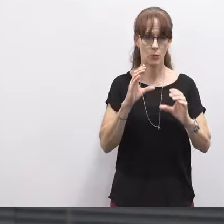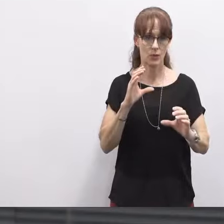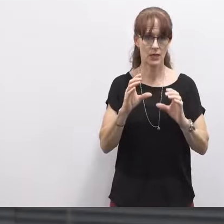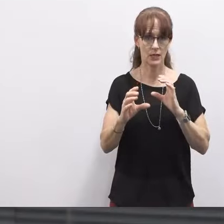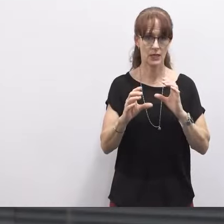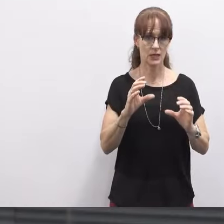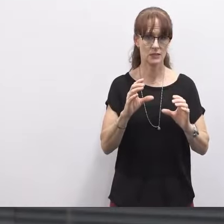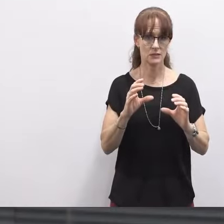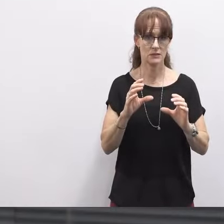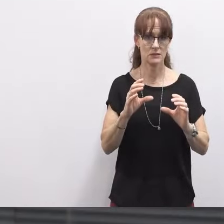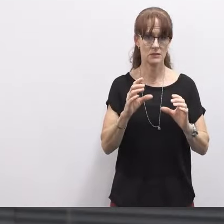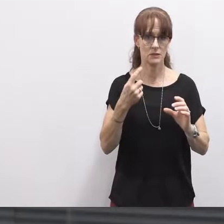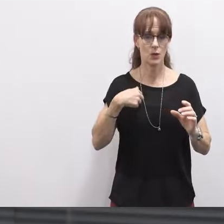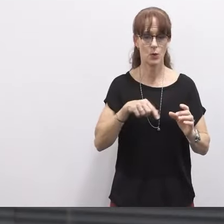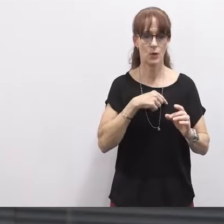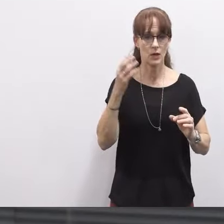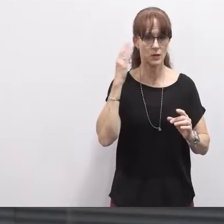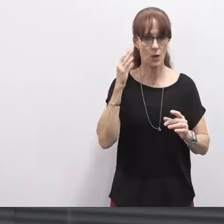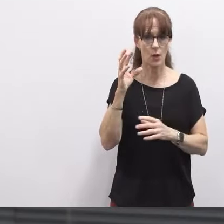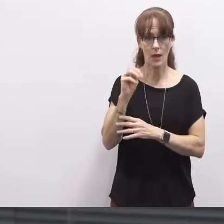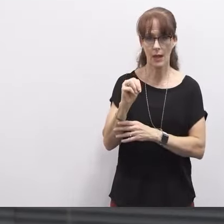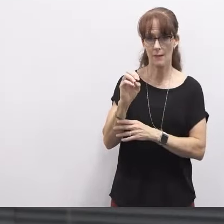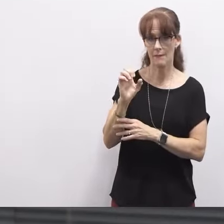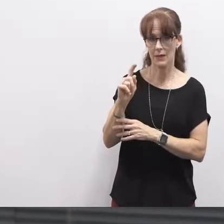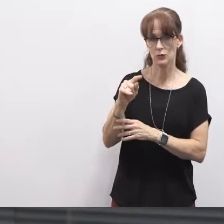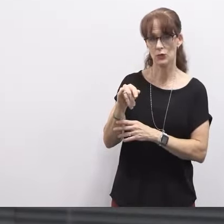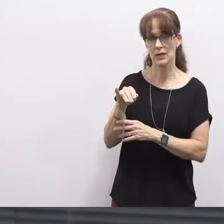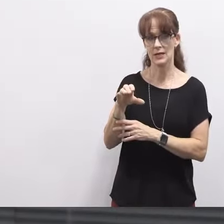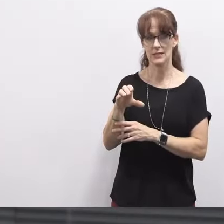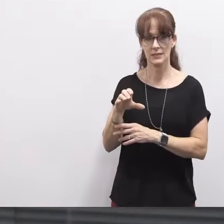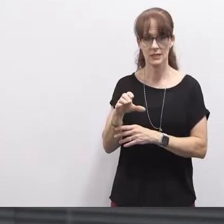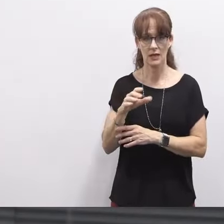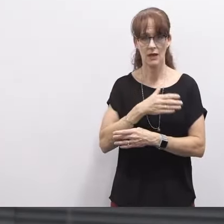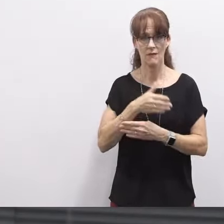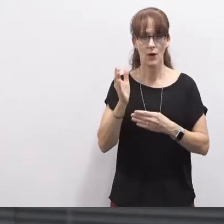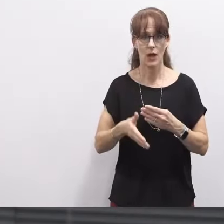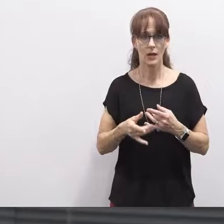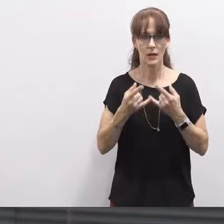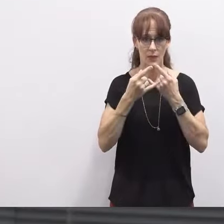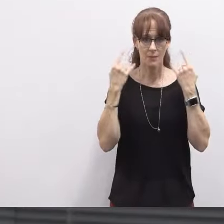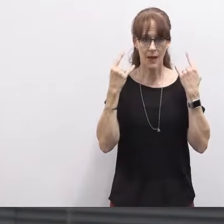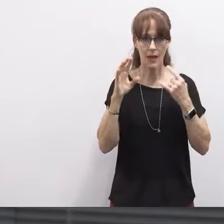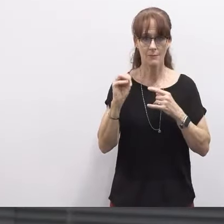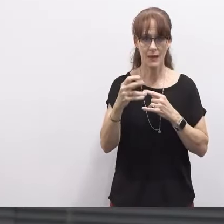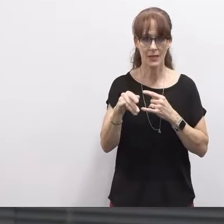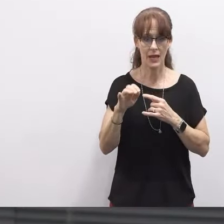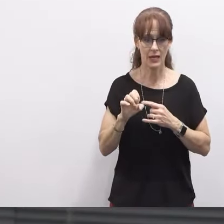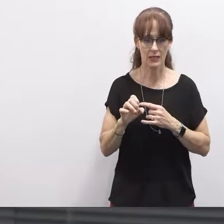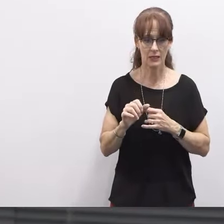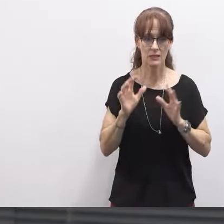so that we know what the metrics are for ending the mask mandates. It's not great for the kids.